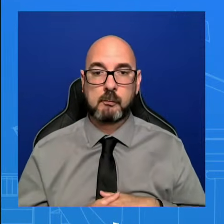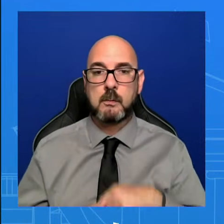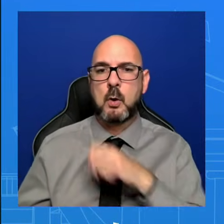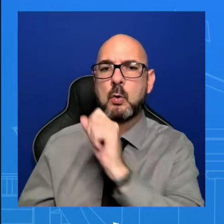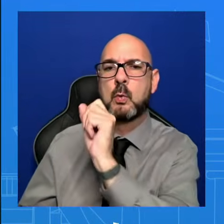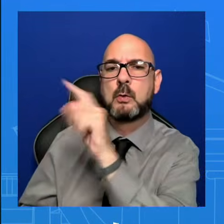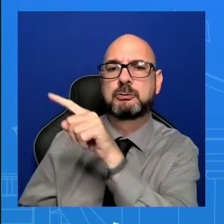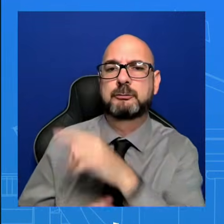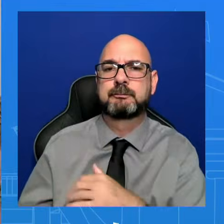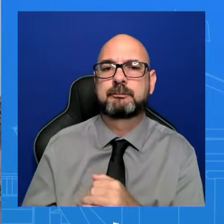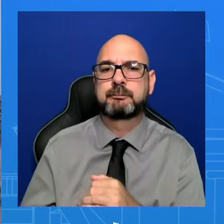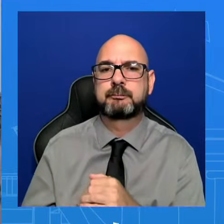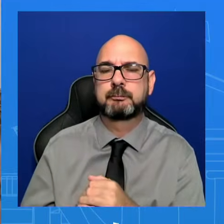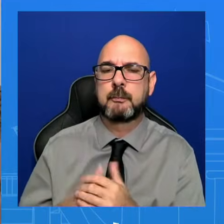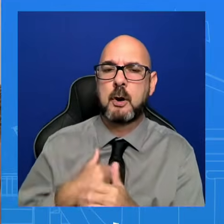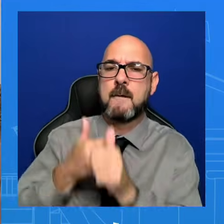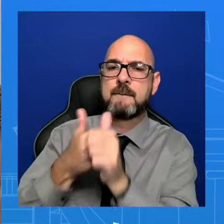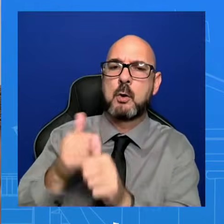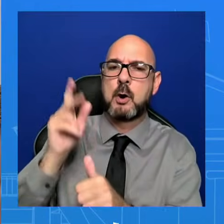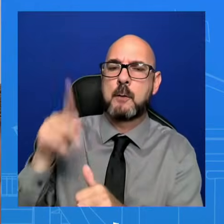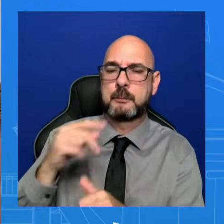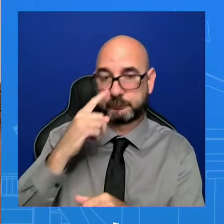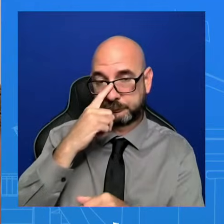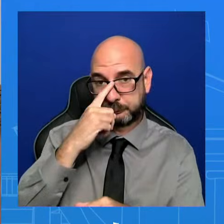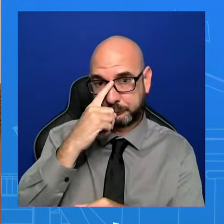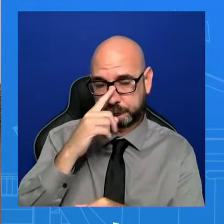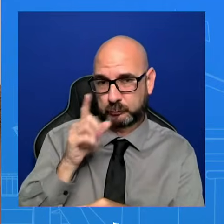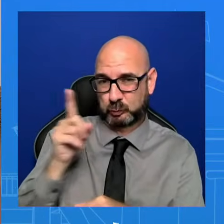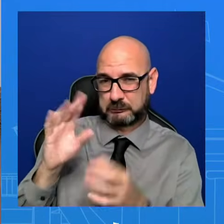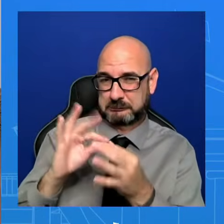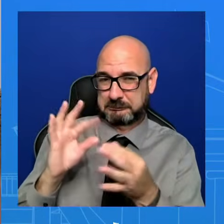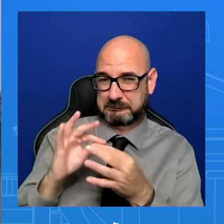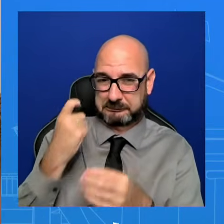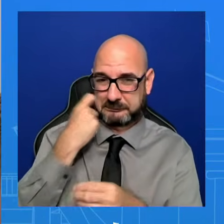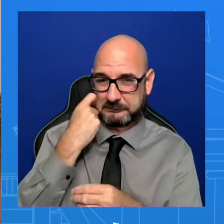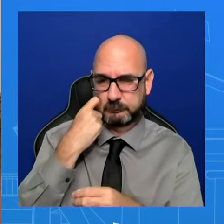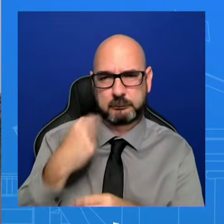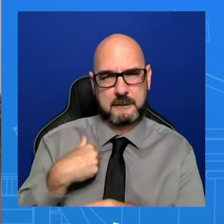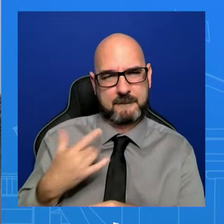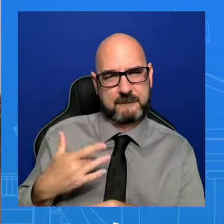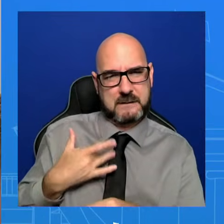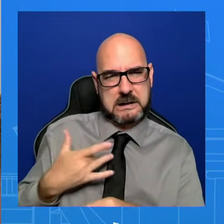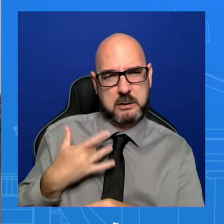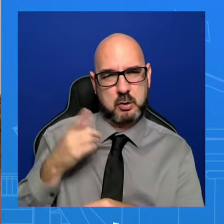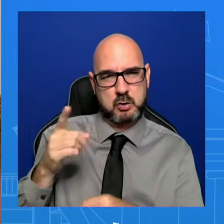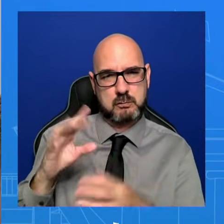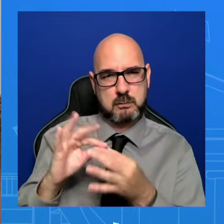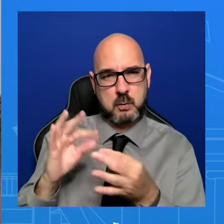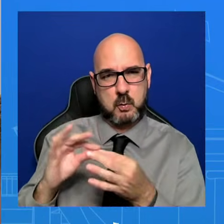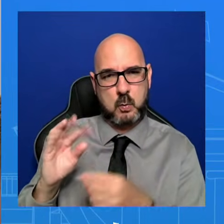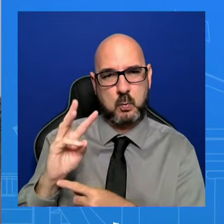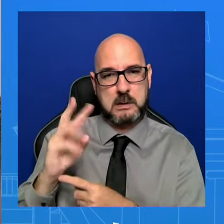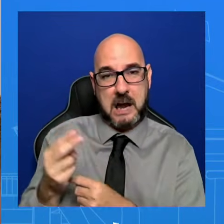The Press: -- you responded leaves maybe the impression that the White House views antisemitism as synonymous with the protests as a whole. That's the only issue you're going to